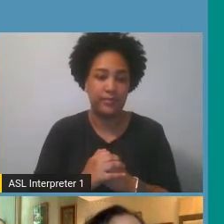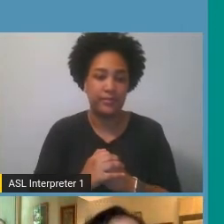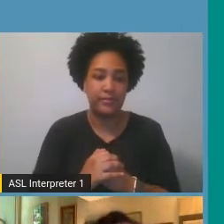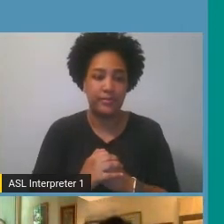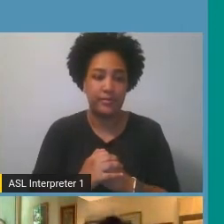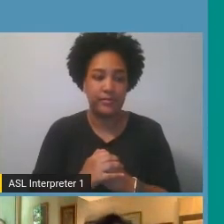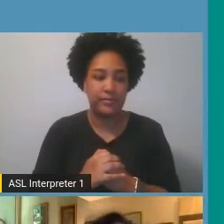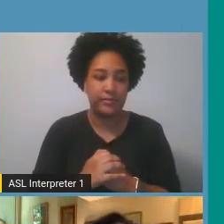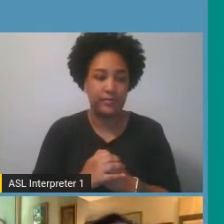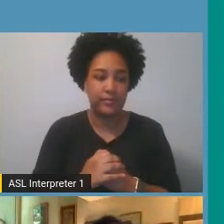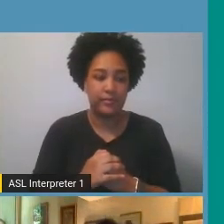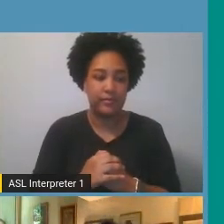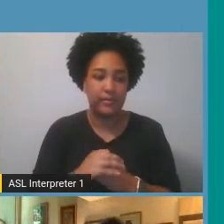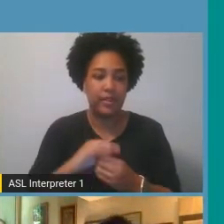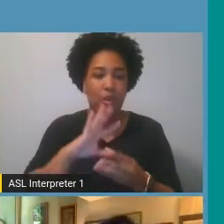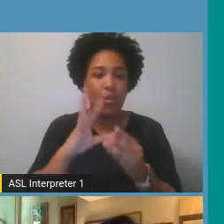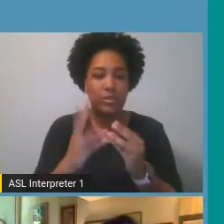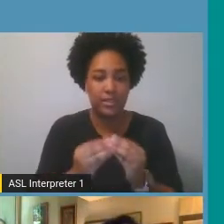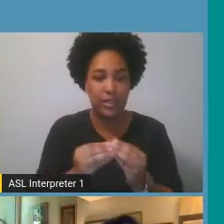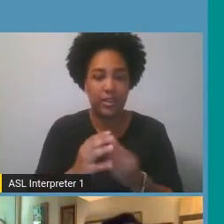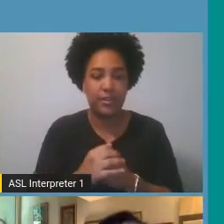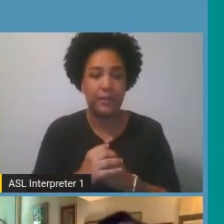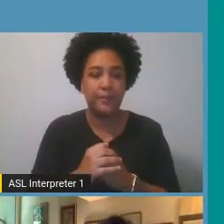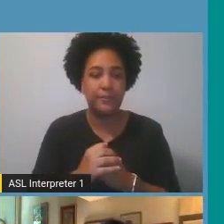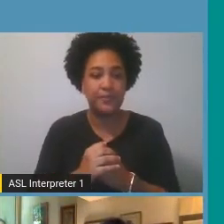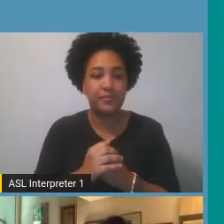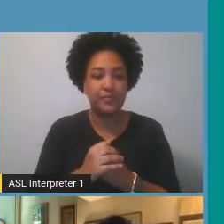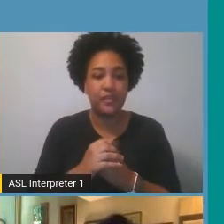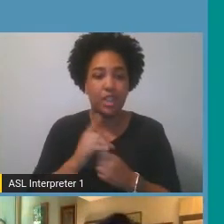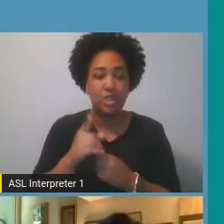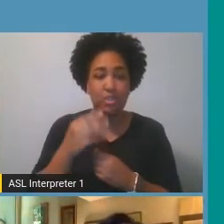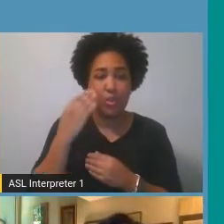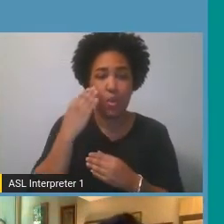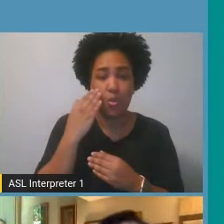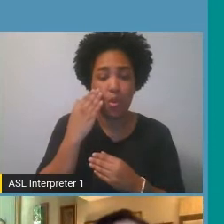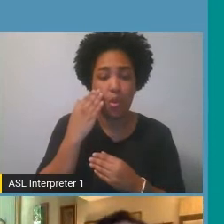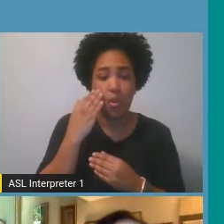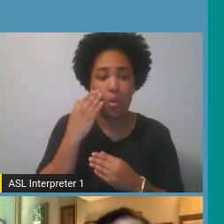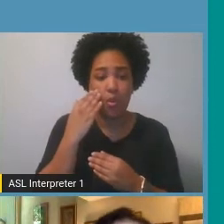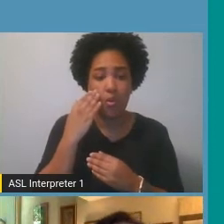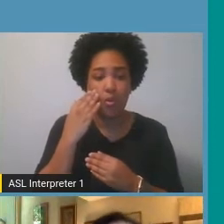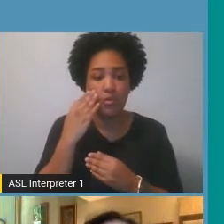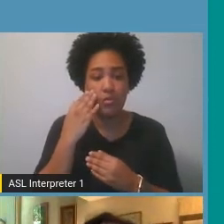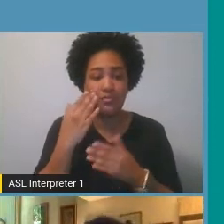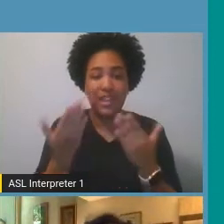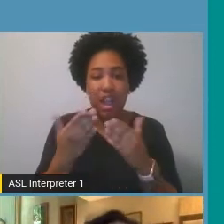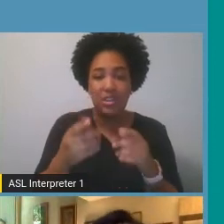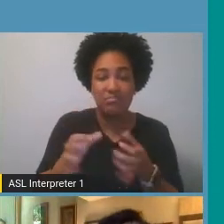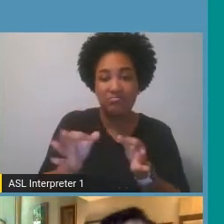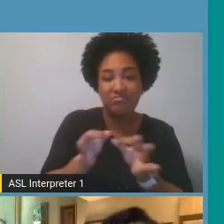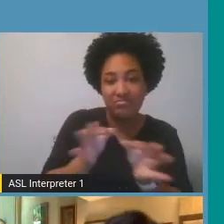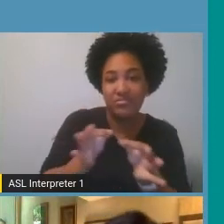do you have the ability to describe your materials? Do you know what they are? This will help you in terms of where are they physically located,